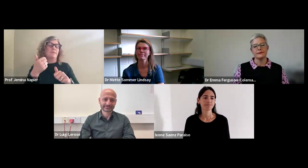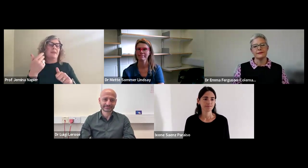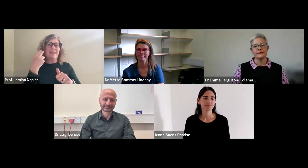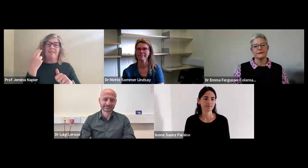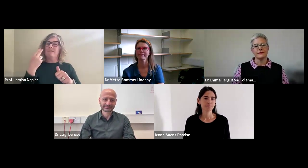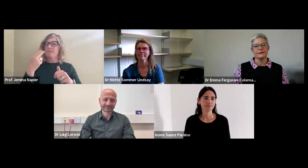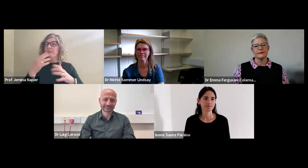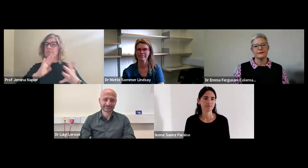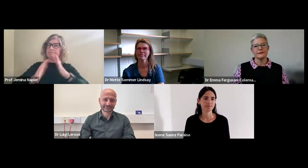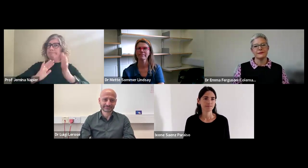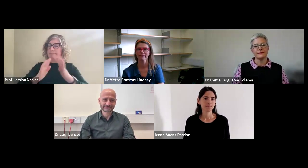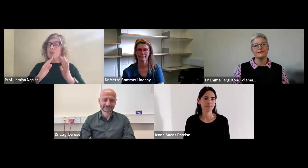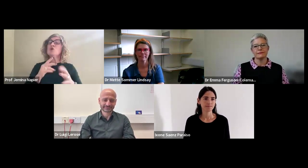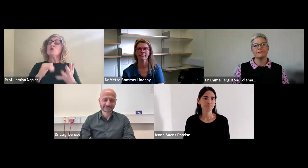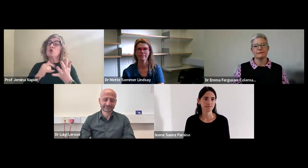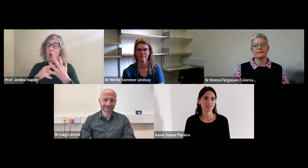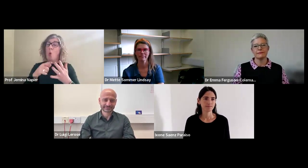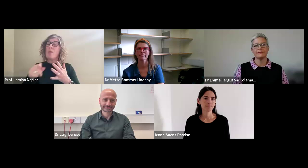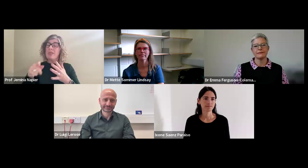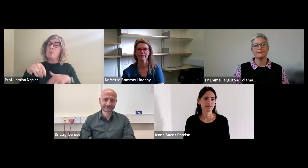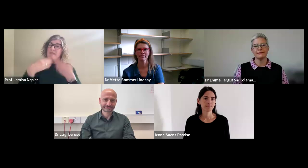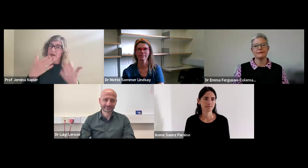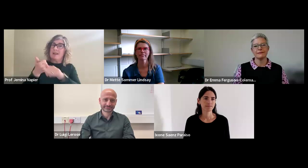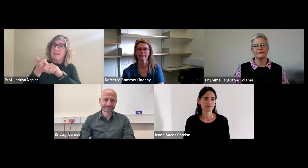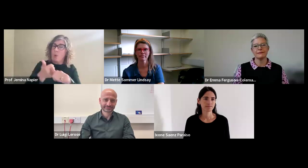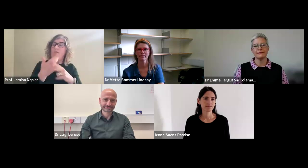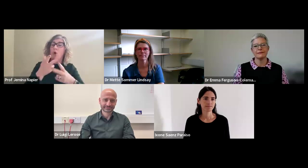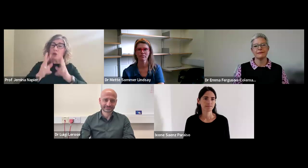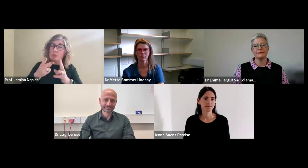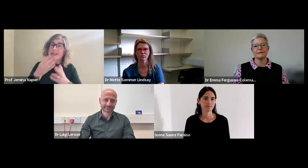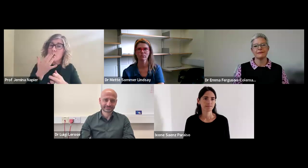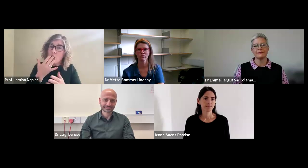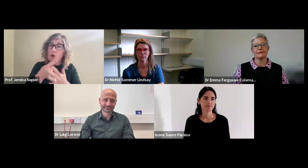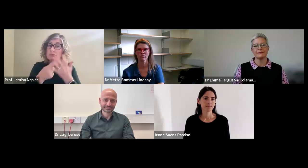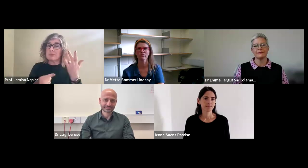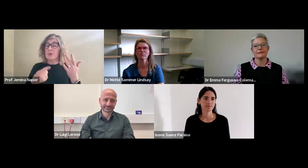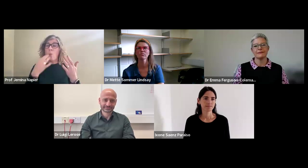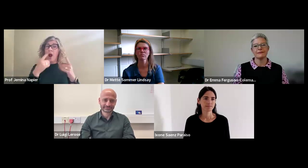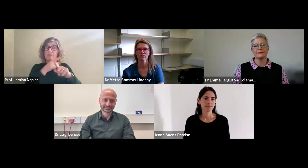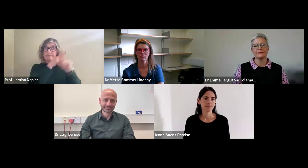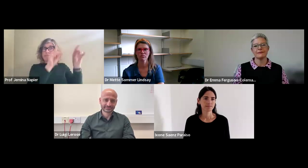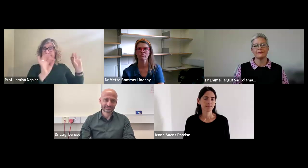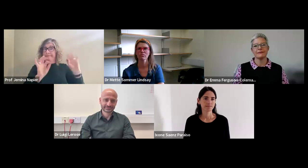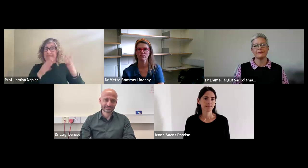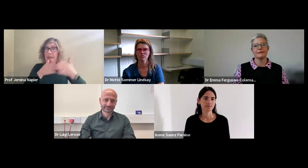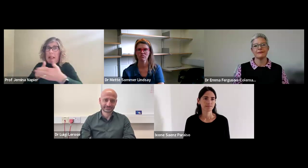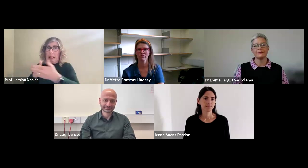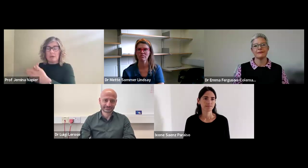important to support deaf sign language-using PhD candidates so they do provide a lot of support and